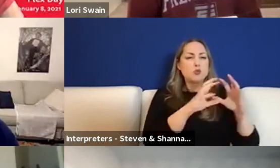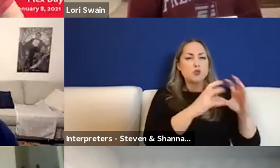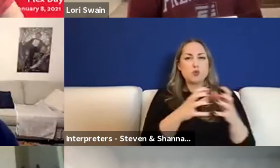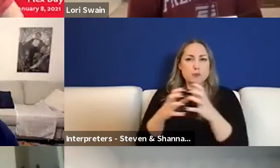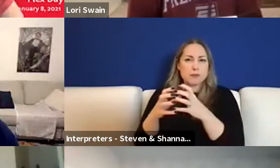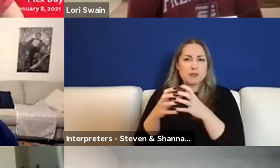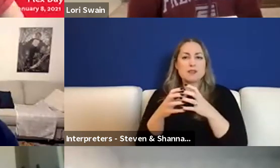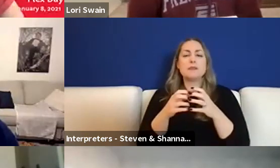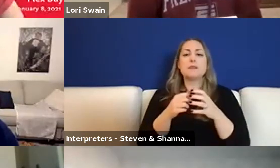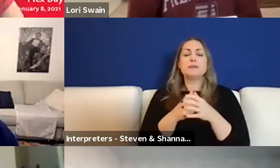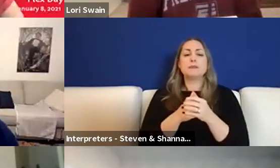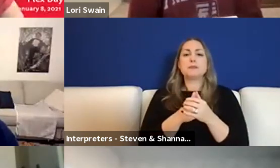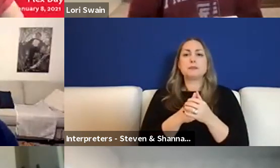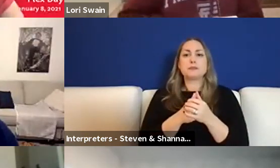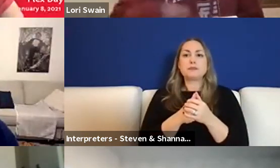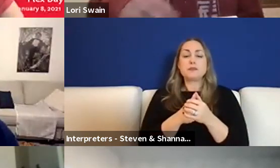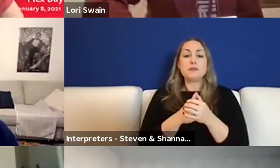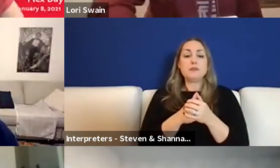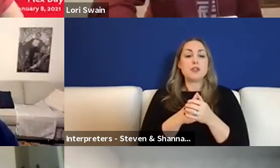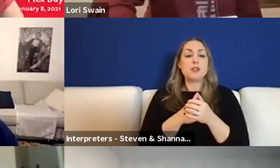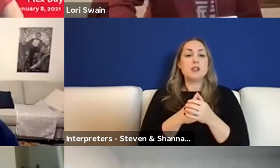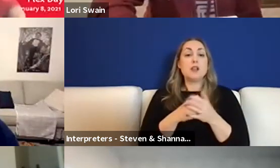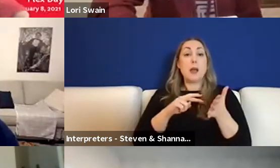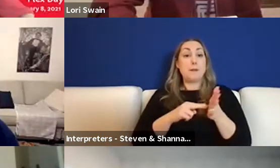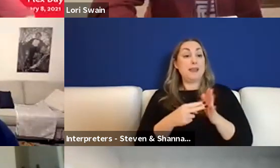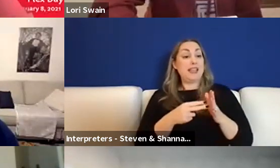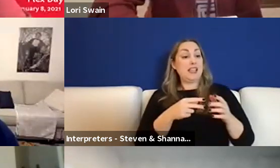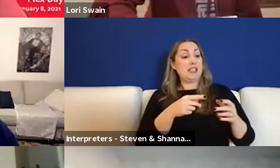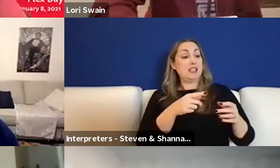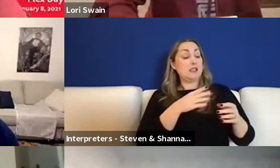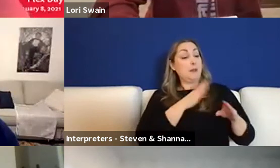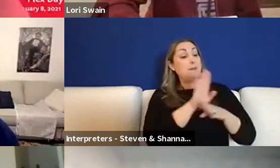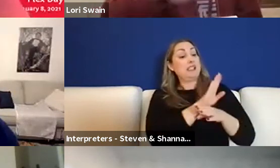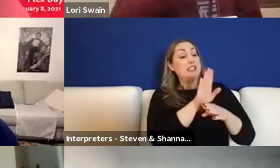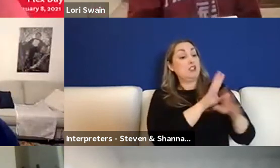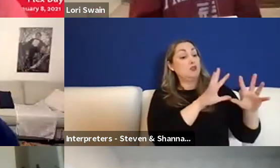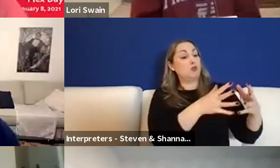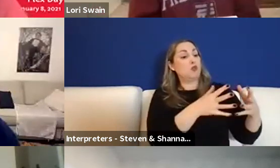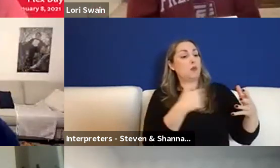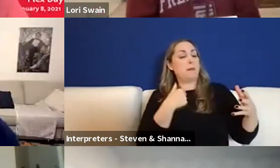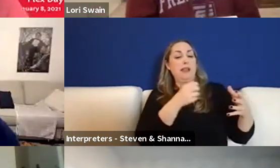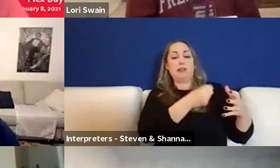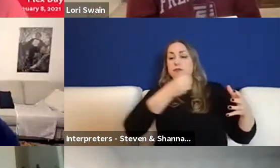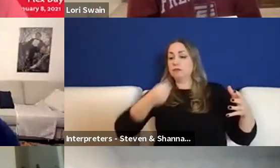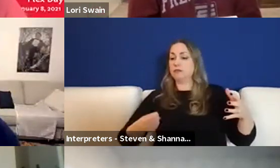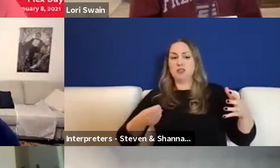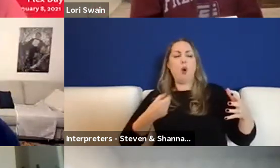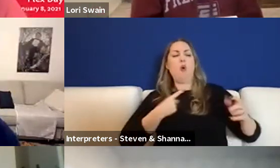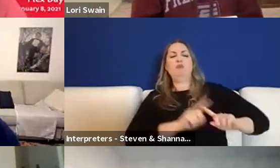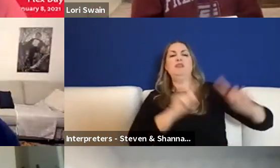a different place doesn't mean we're not part of the business division anymore. It's just because it's a different philosophical view,